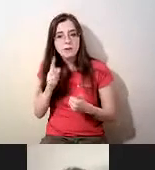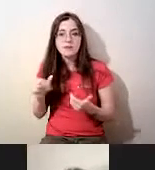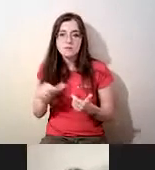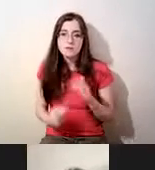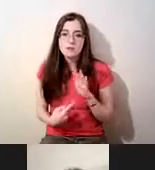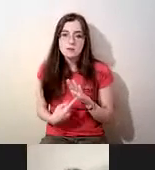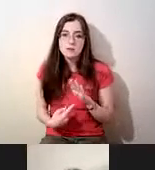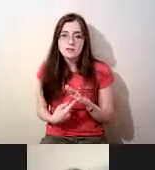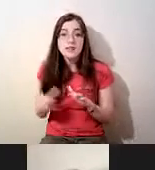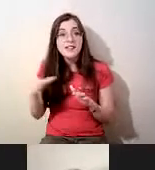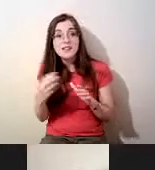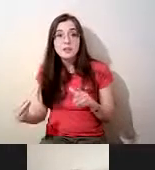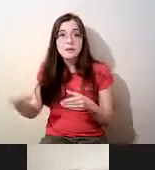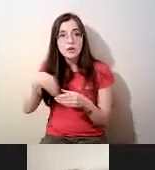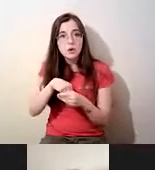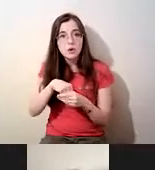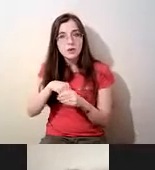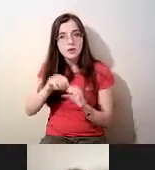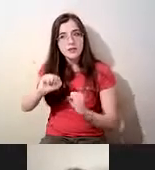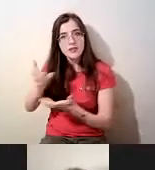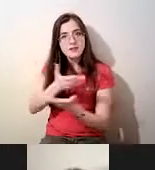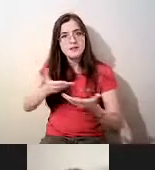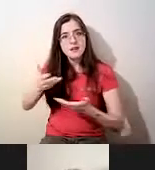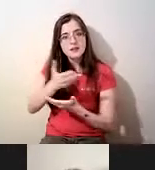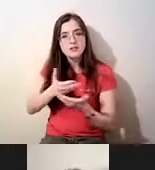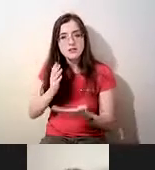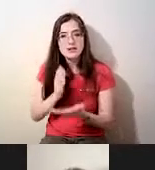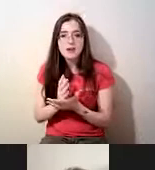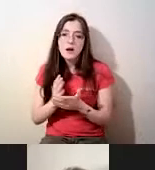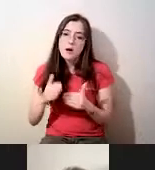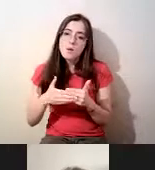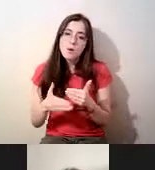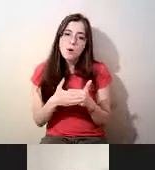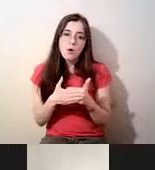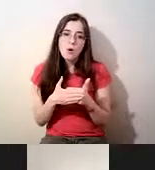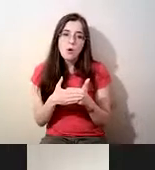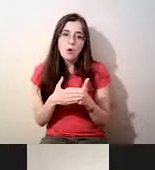um included in that discussion and especially more so with with disabled women